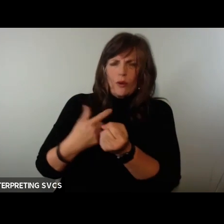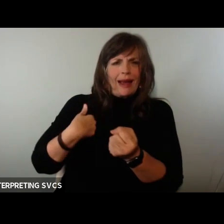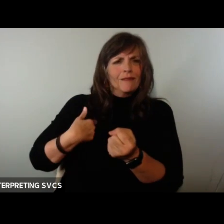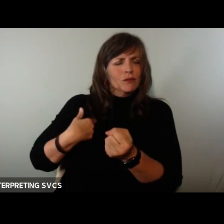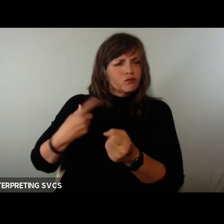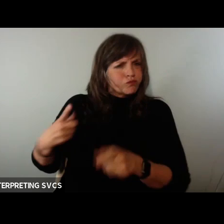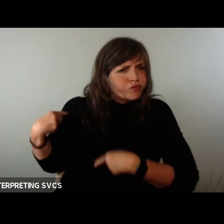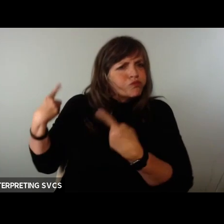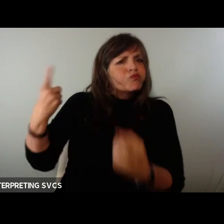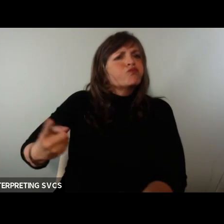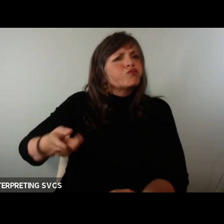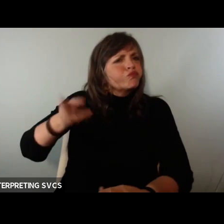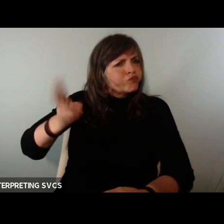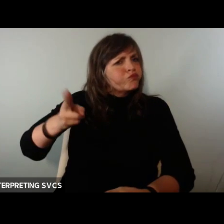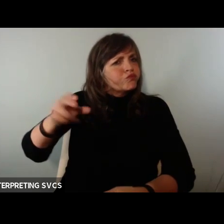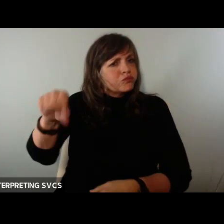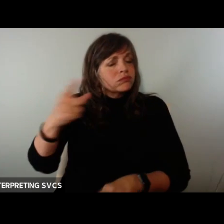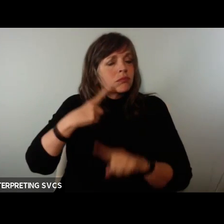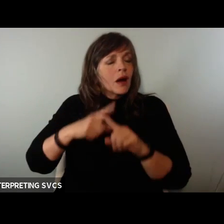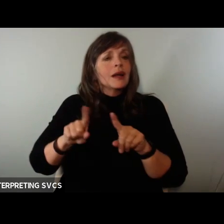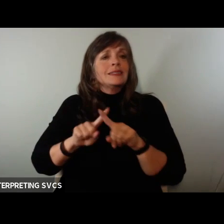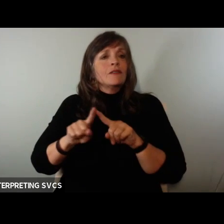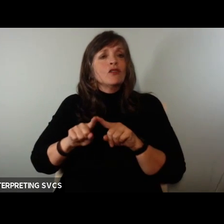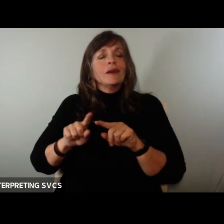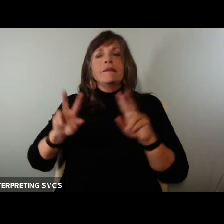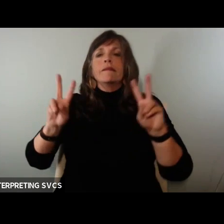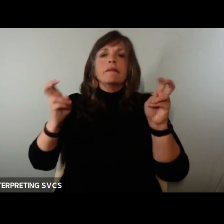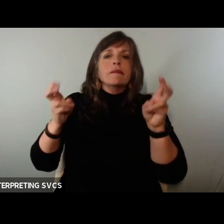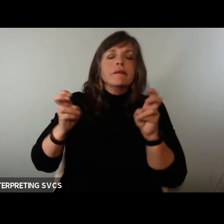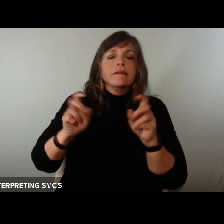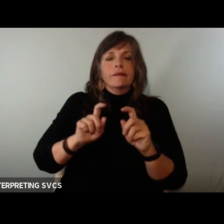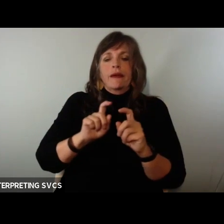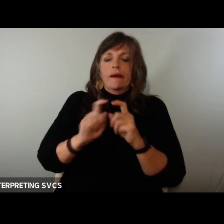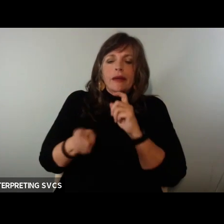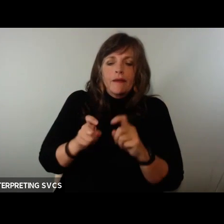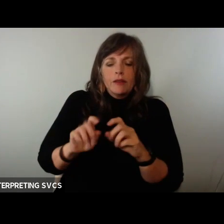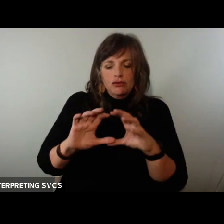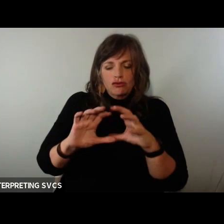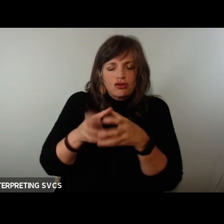in the form of giving circles and lending clubs, which are used today as a form